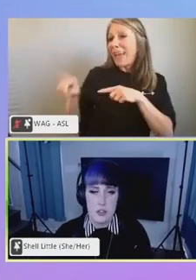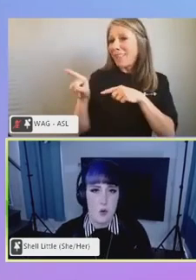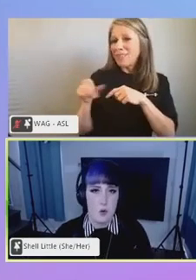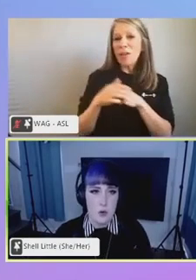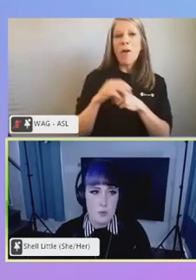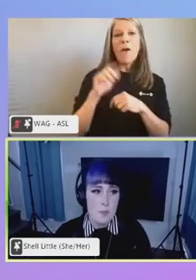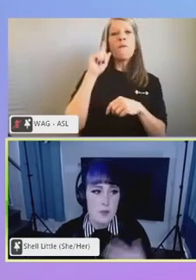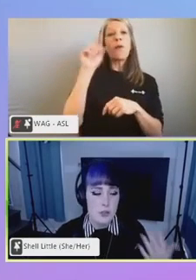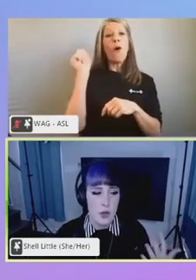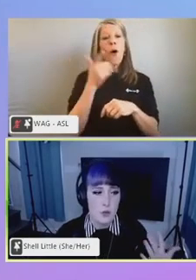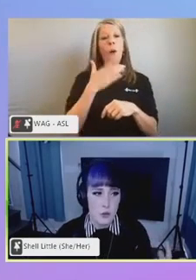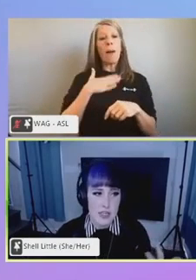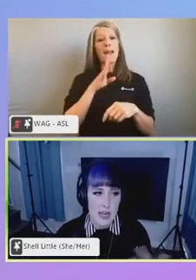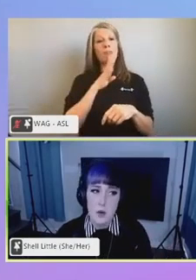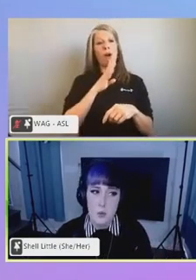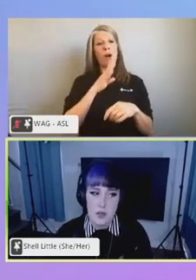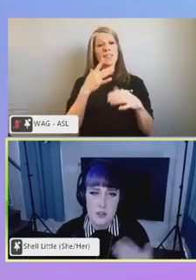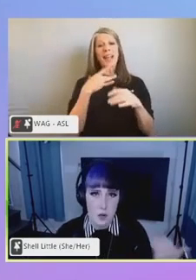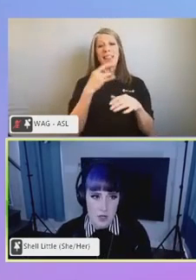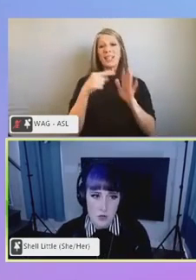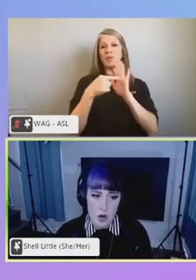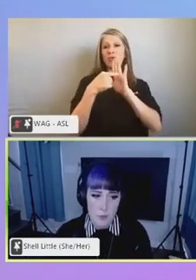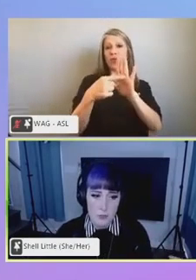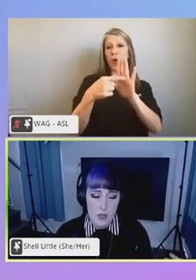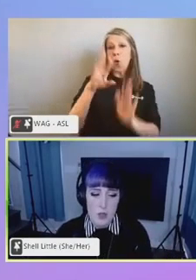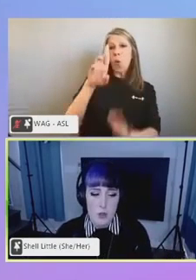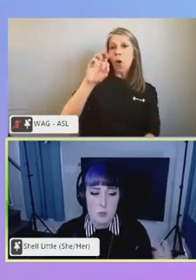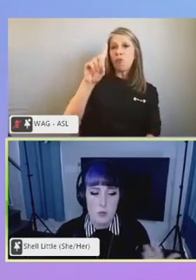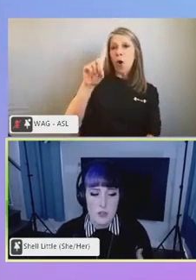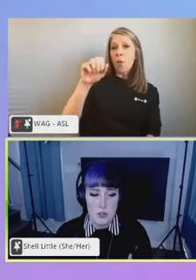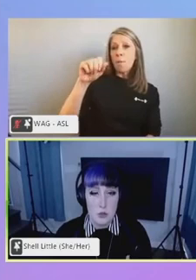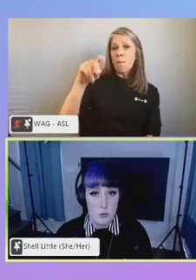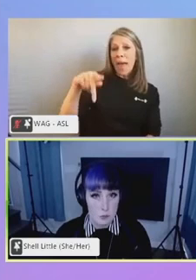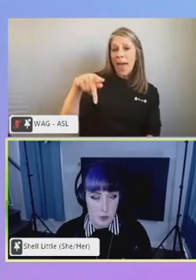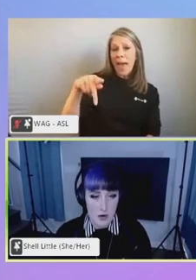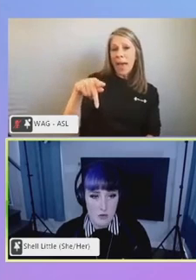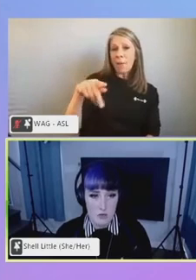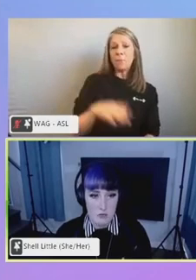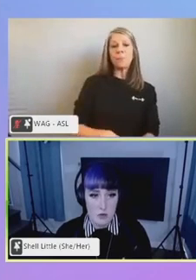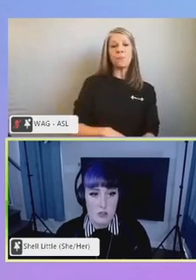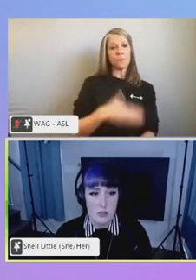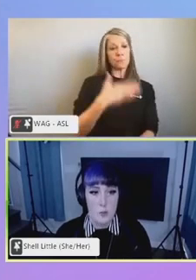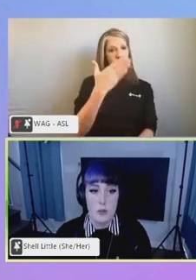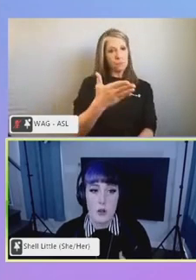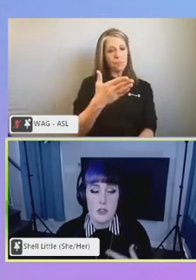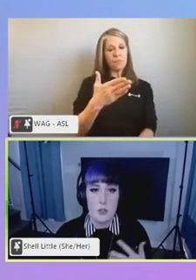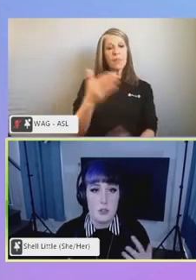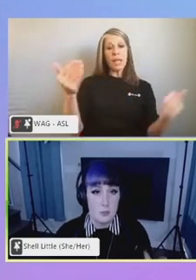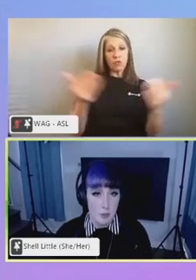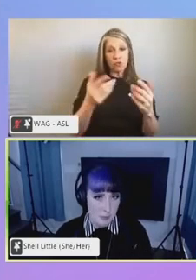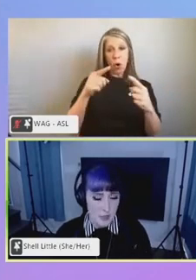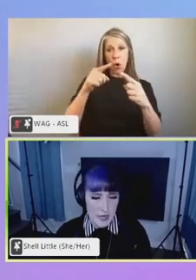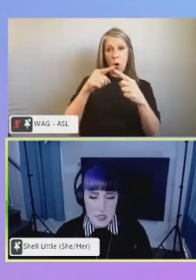accessibility. I lived in Seattle. Our partner and my kids all have tales. So for of my